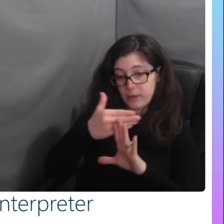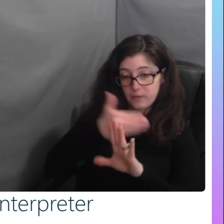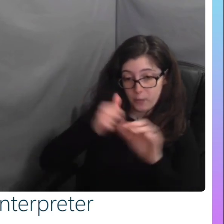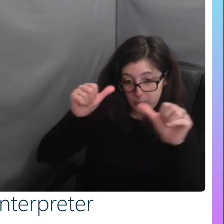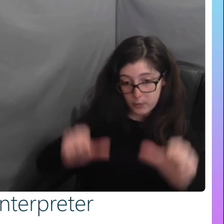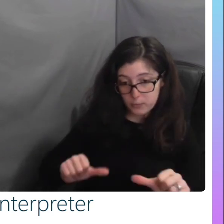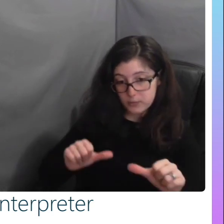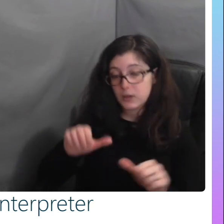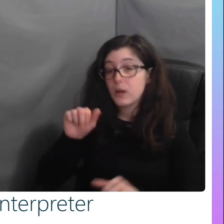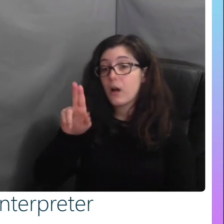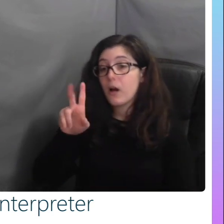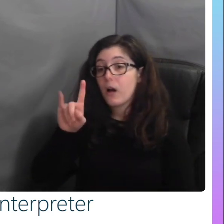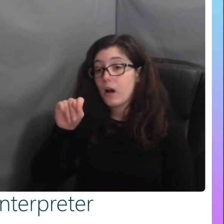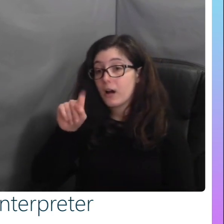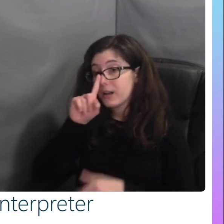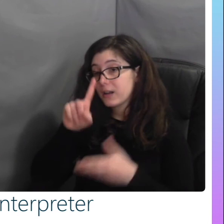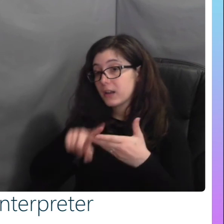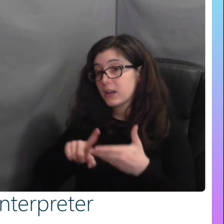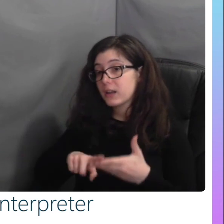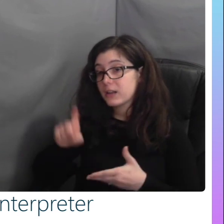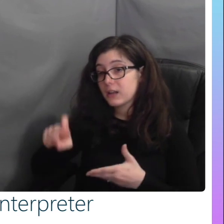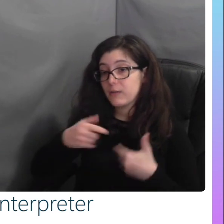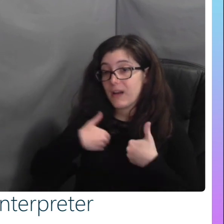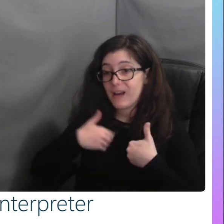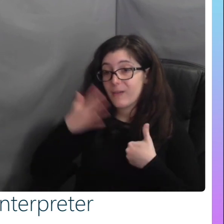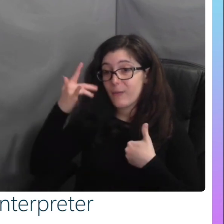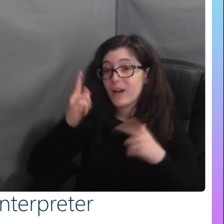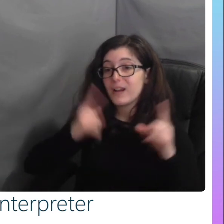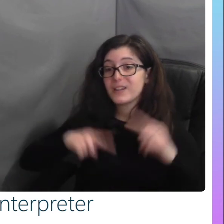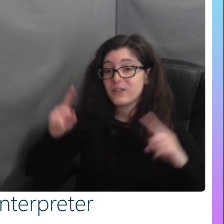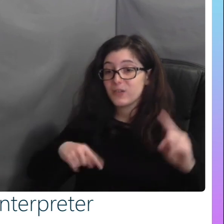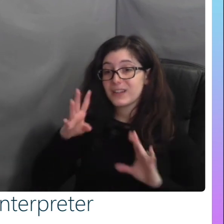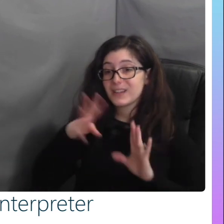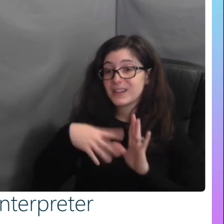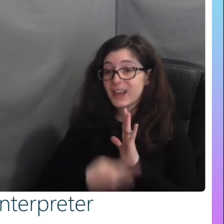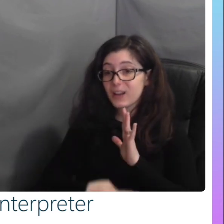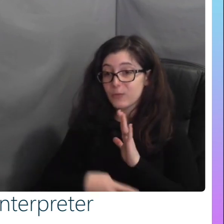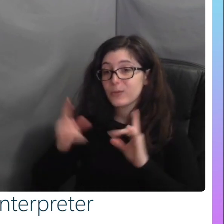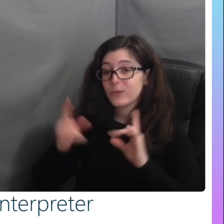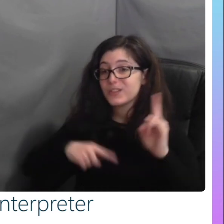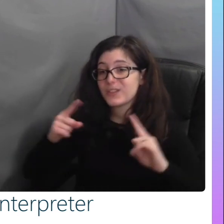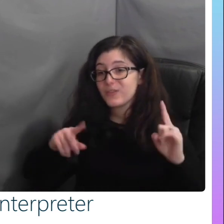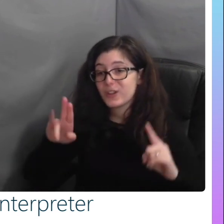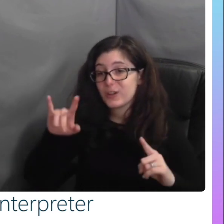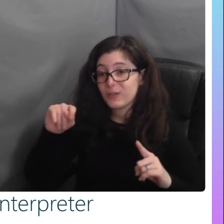and that's why I have different audit schedules for different units, depending on how good their controls are,